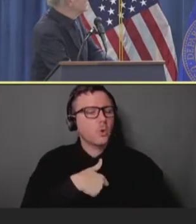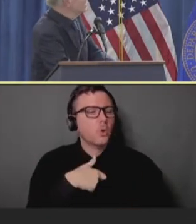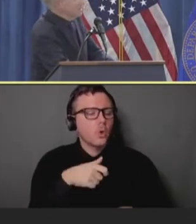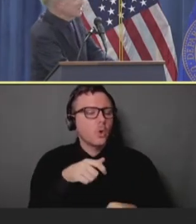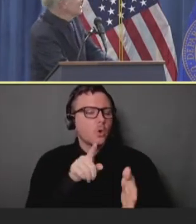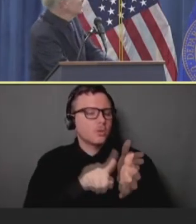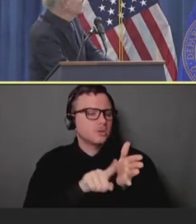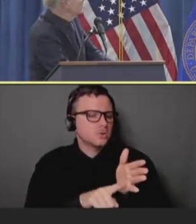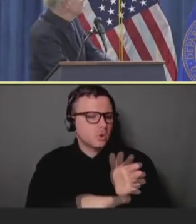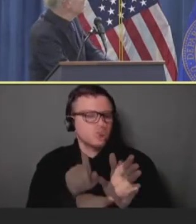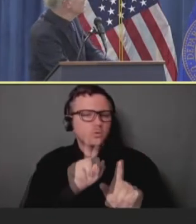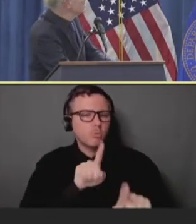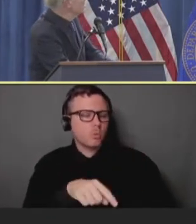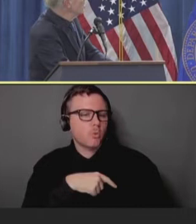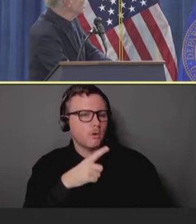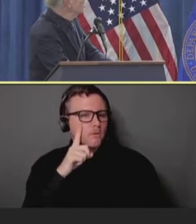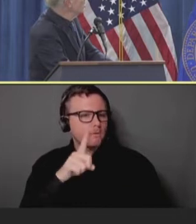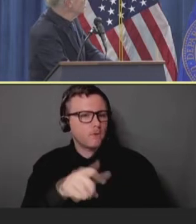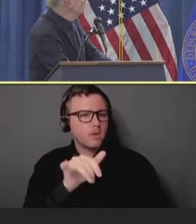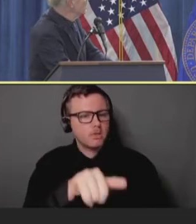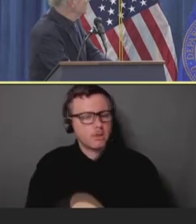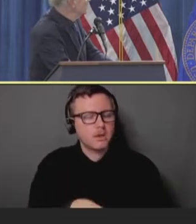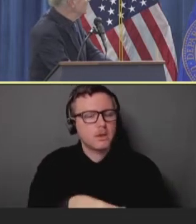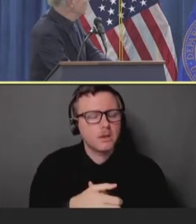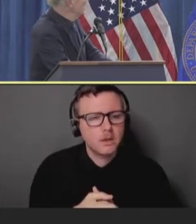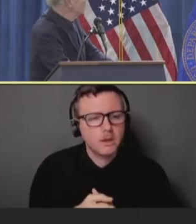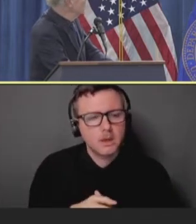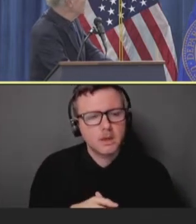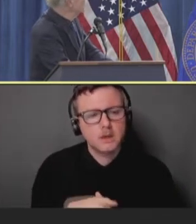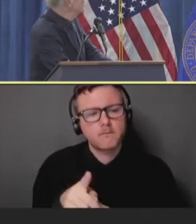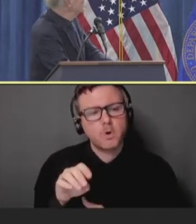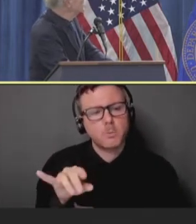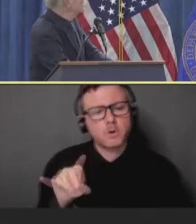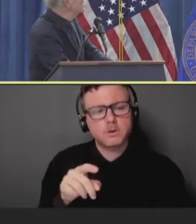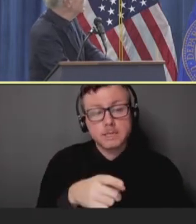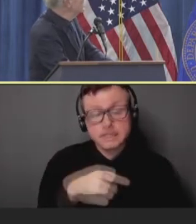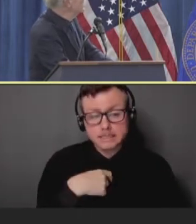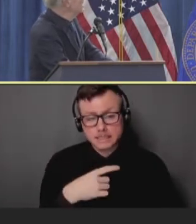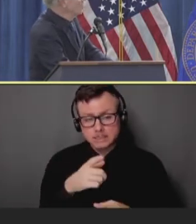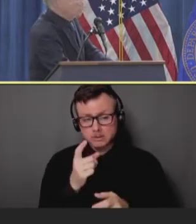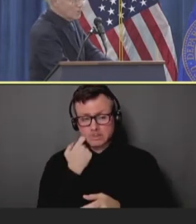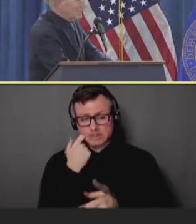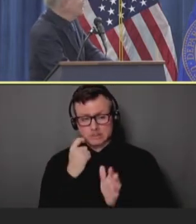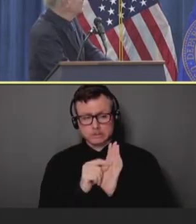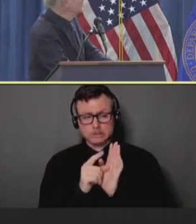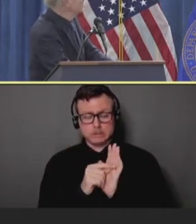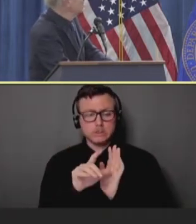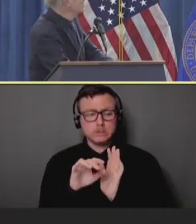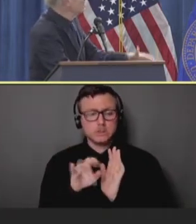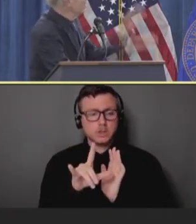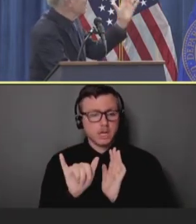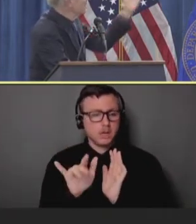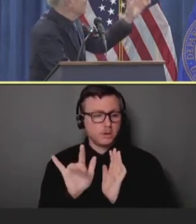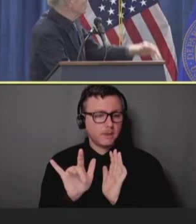This is a Scientific American article from July 25 of this year, around the New York